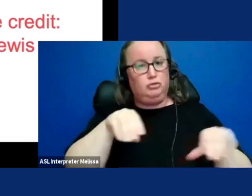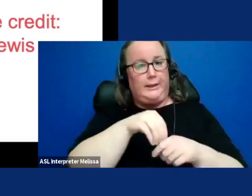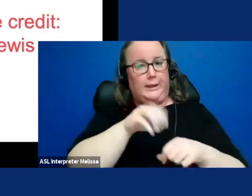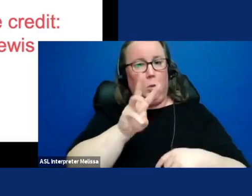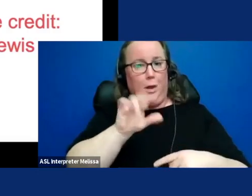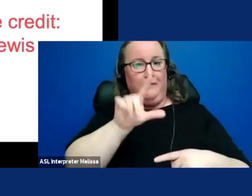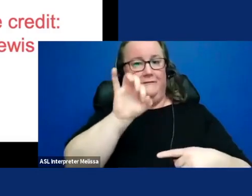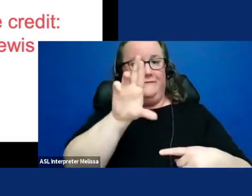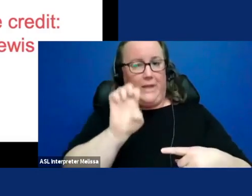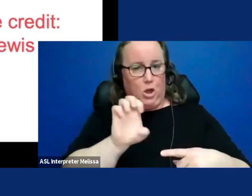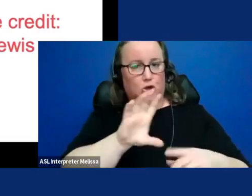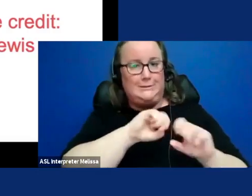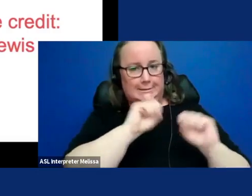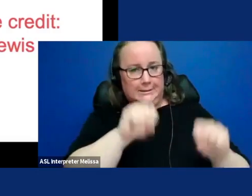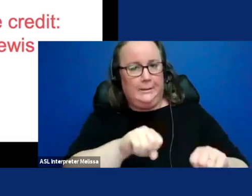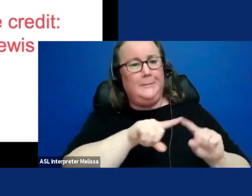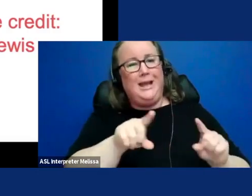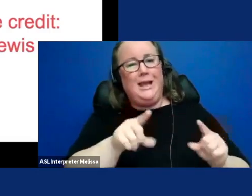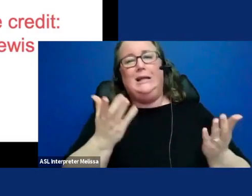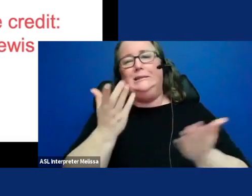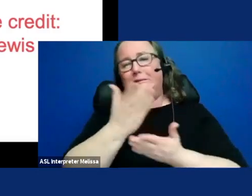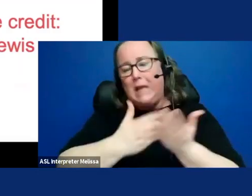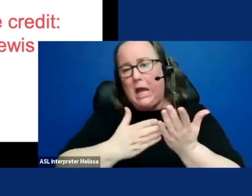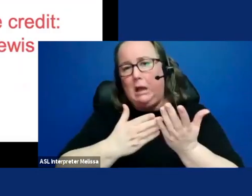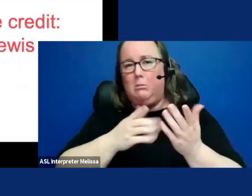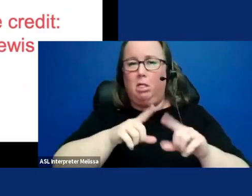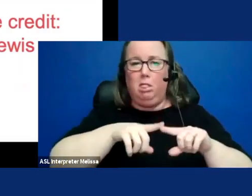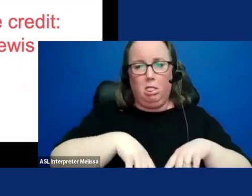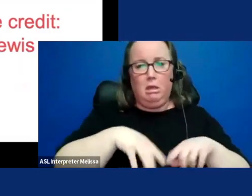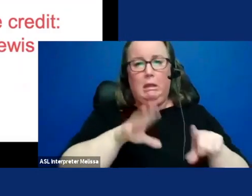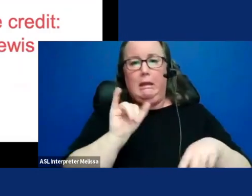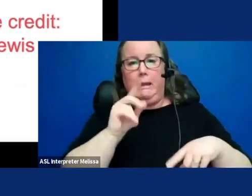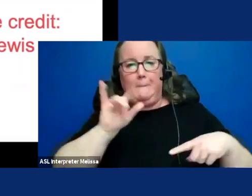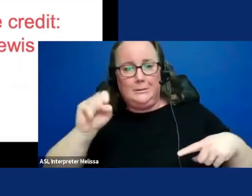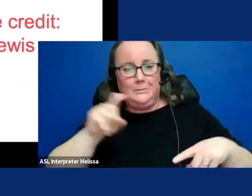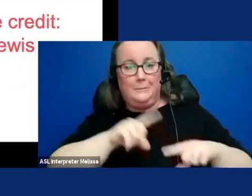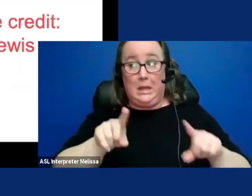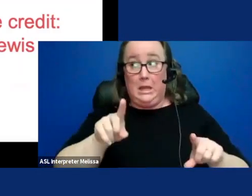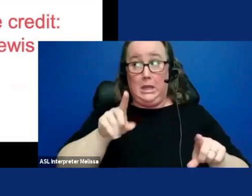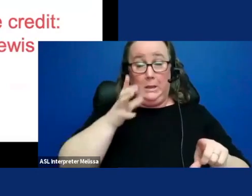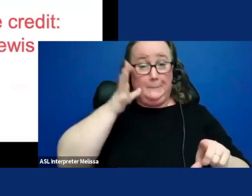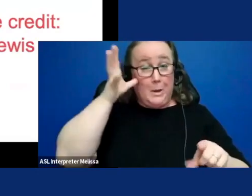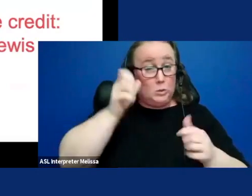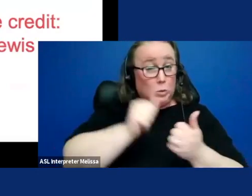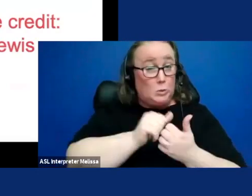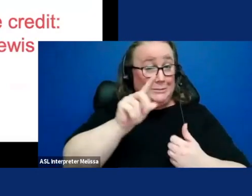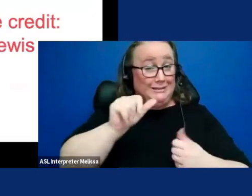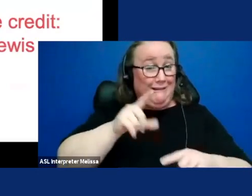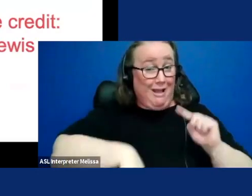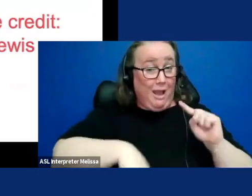Okay, maybe there's a bit of ableism, but also maybe parents with disabilities can't do it. But what I want to remind